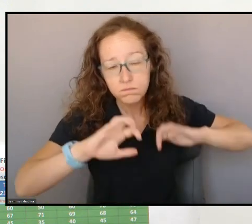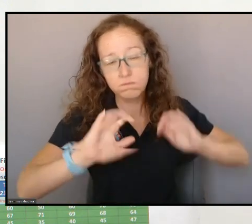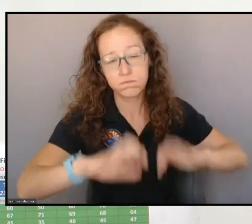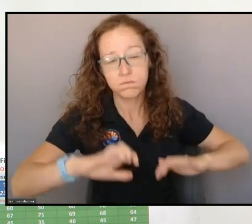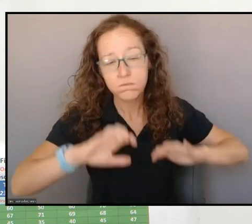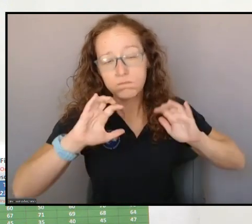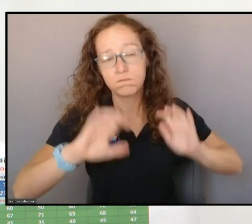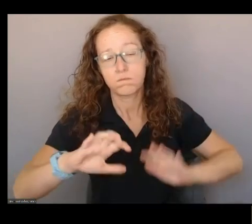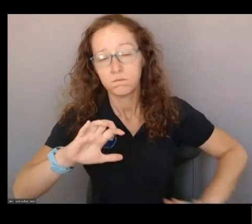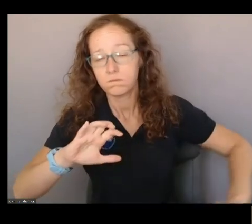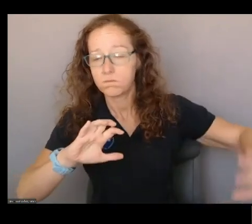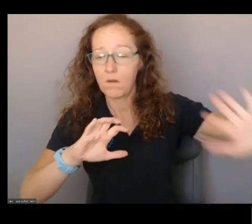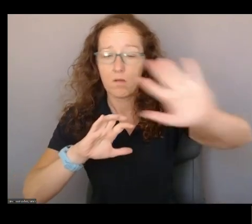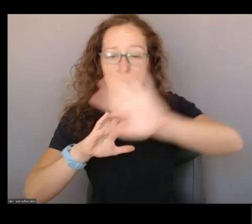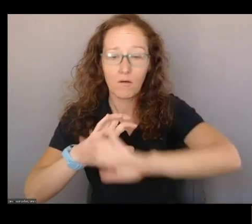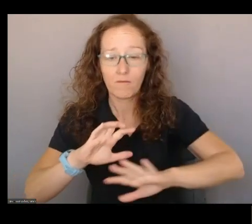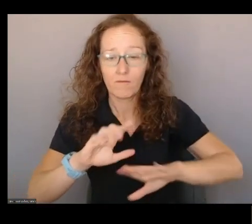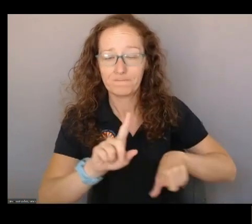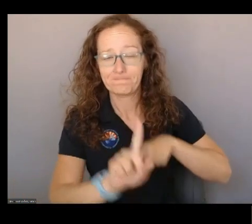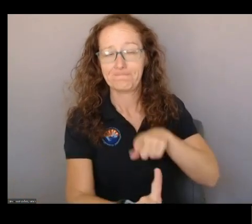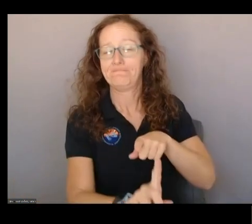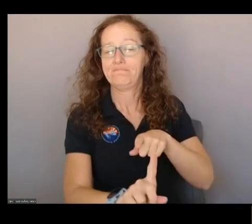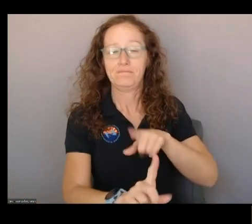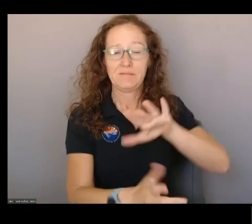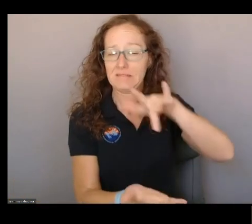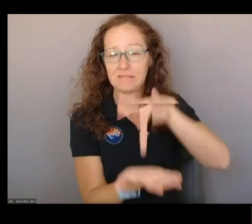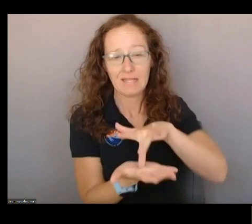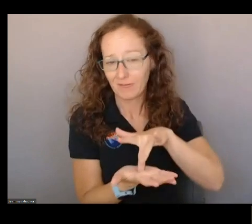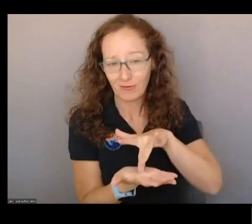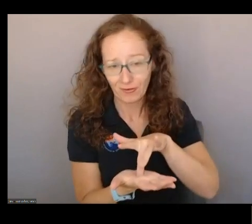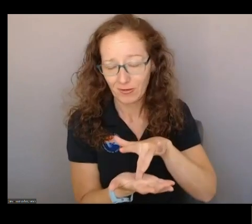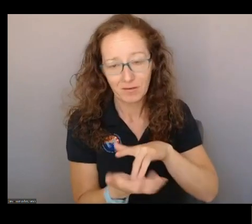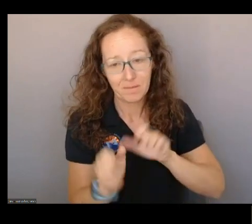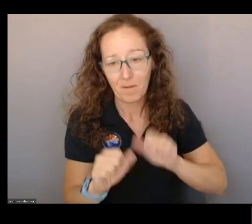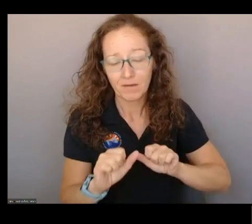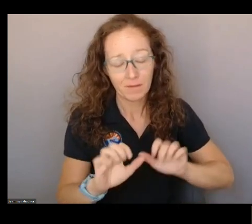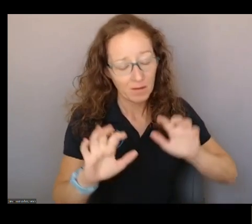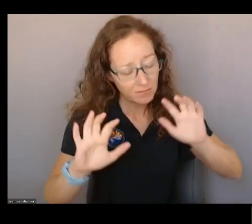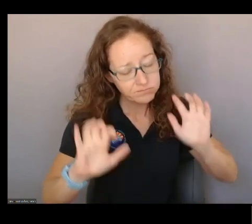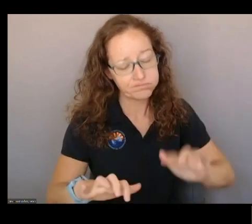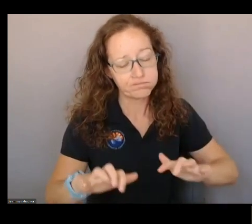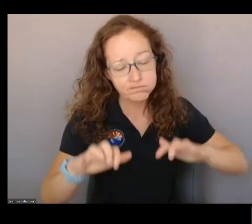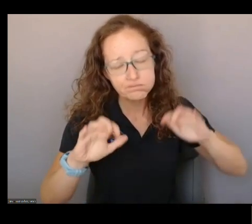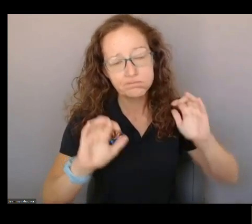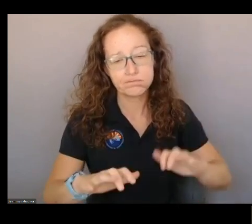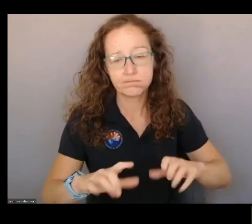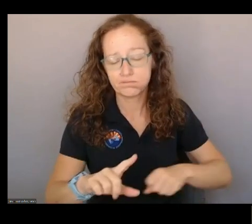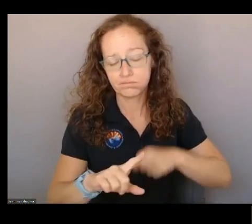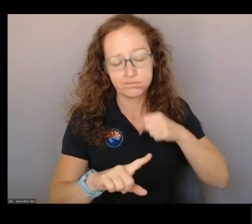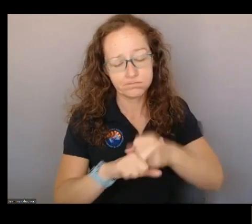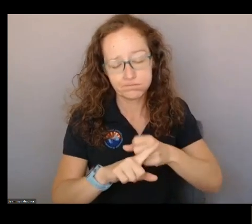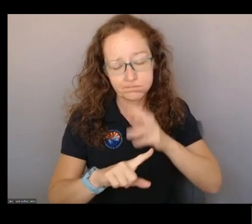this bullseye of heavy rain, flash flood possible. Like I mentioned this is a day we're really going to have to watch.